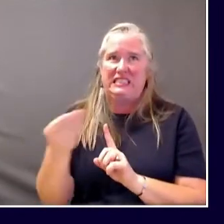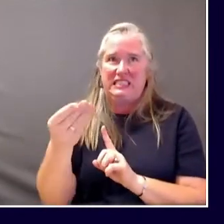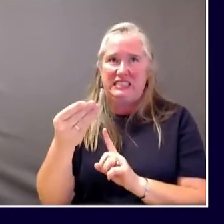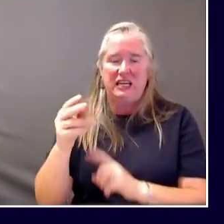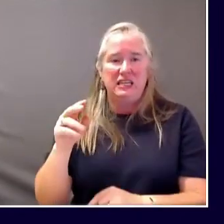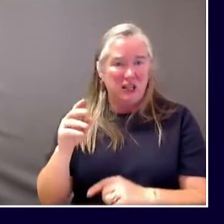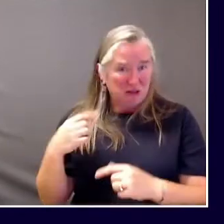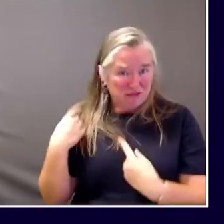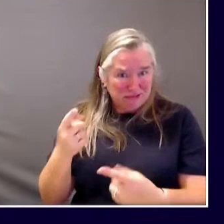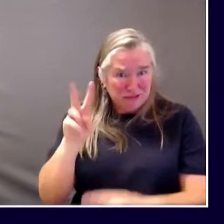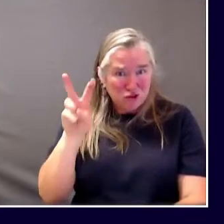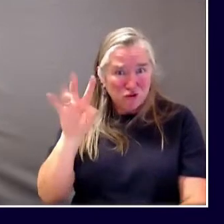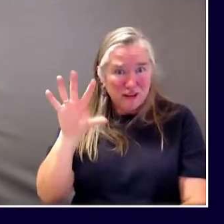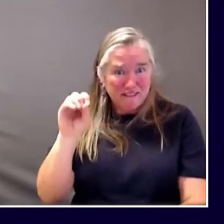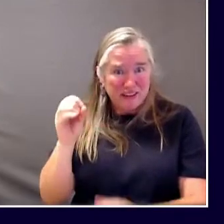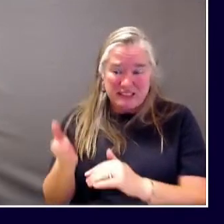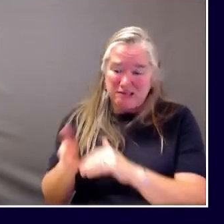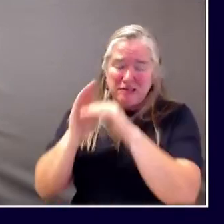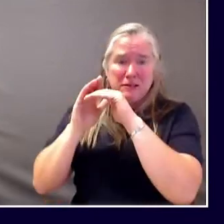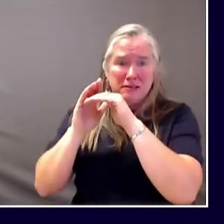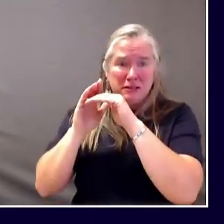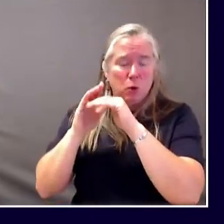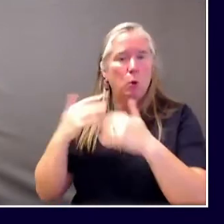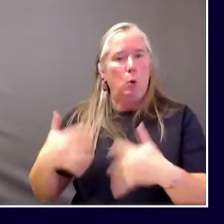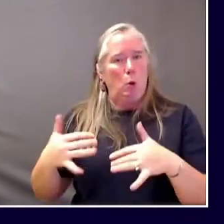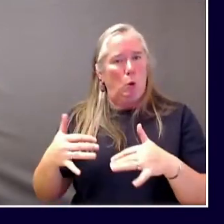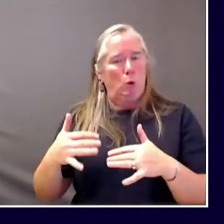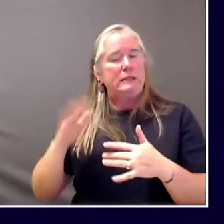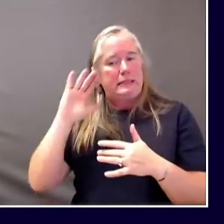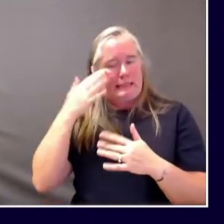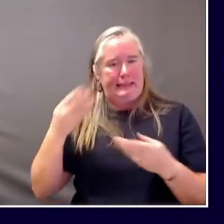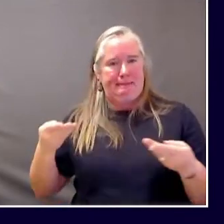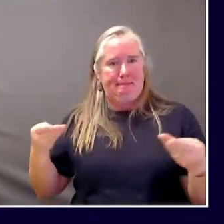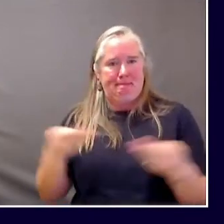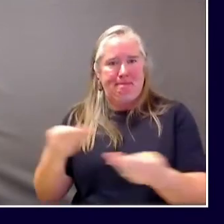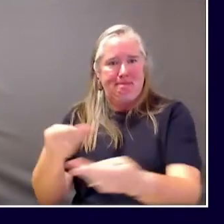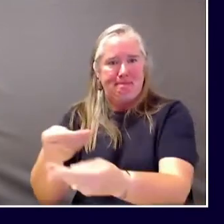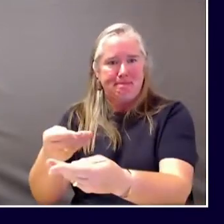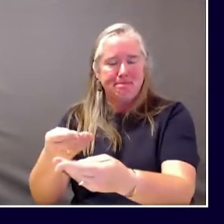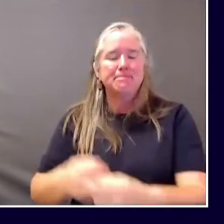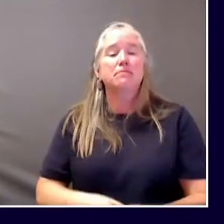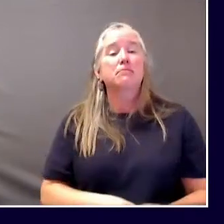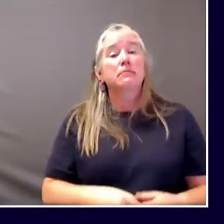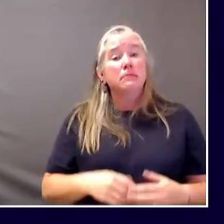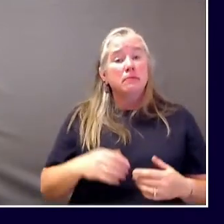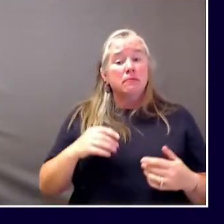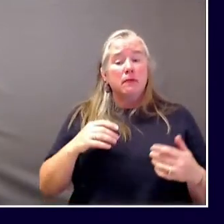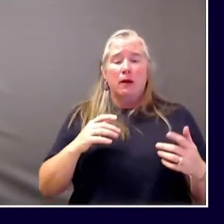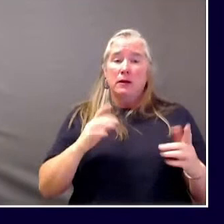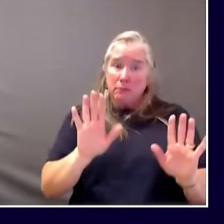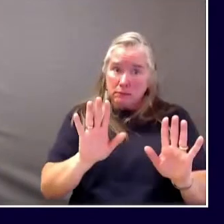have in Maine is very strong